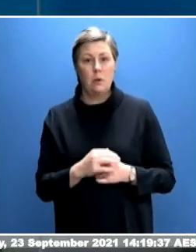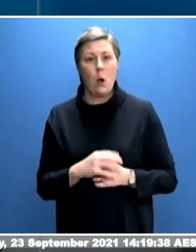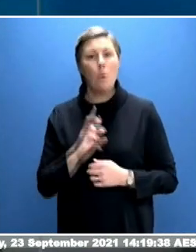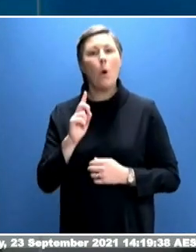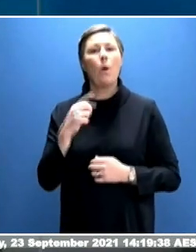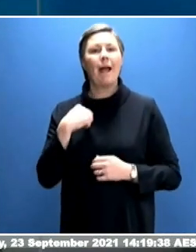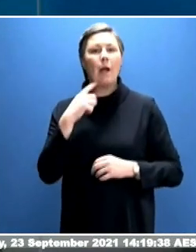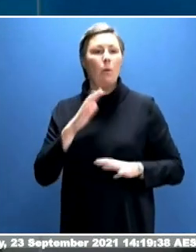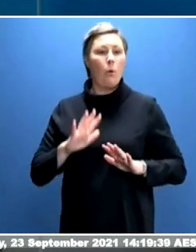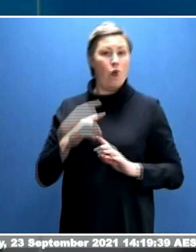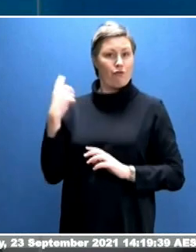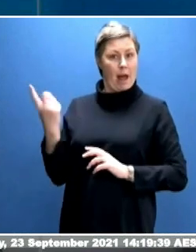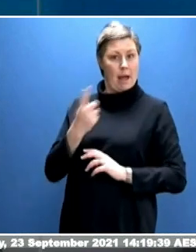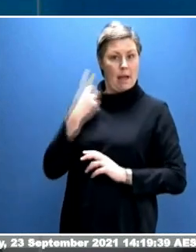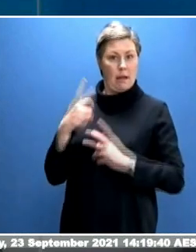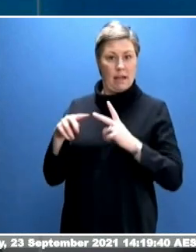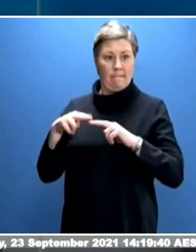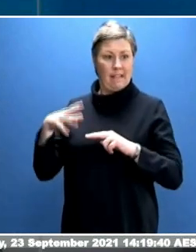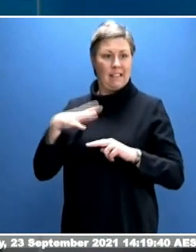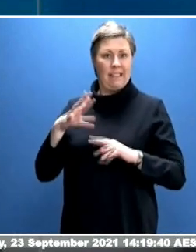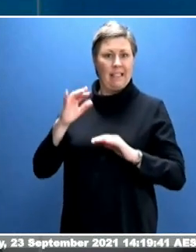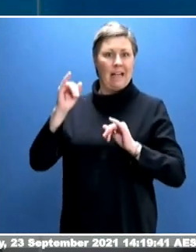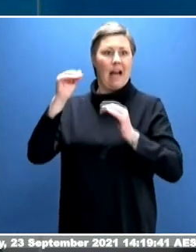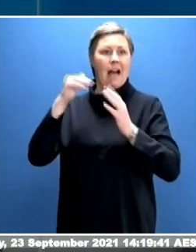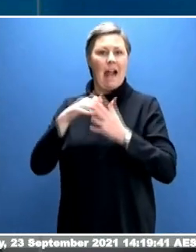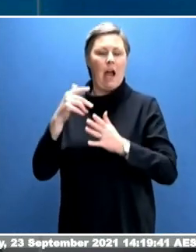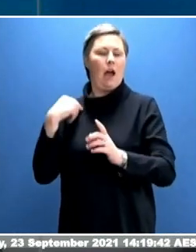they required assistance or support, and then it reached a point with this young